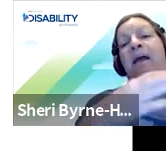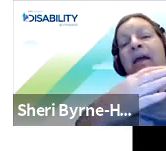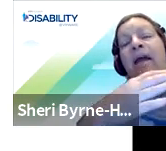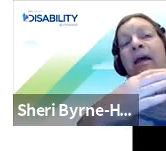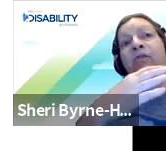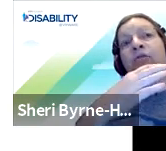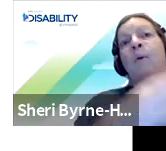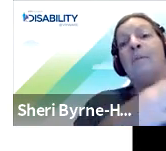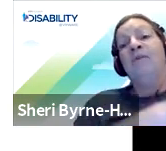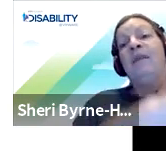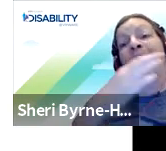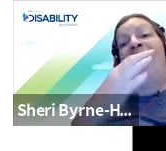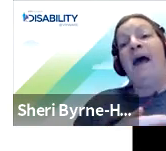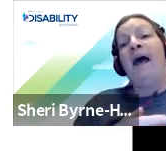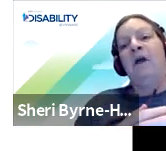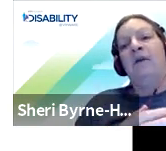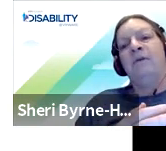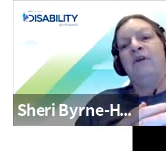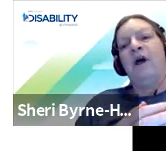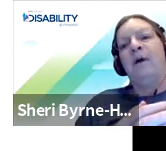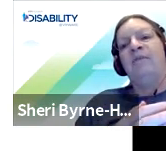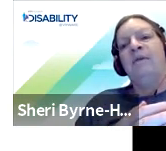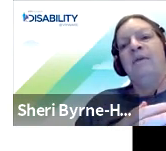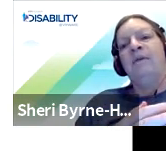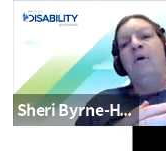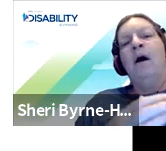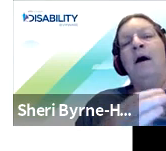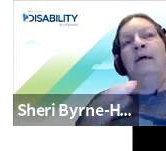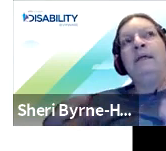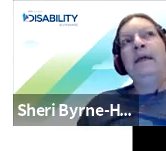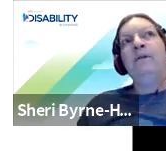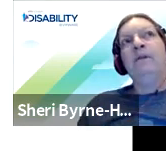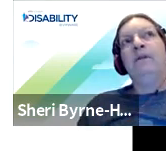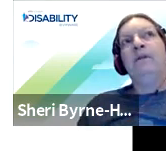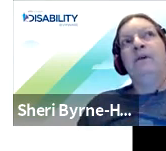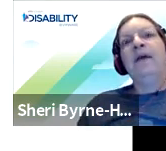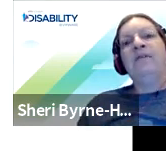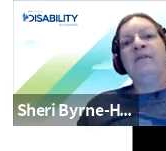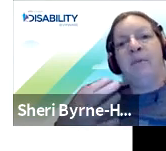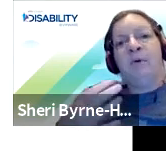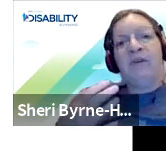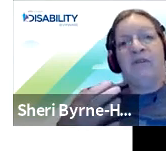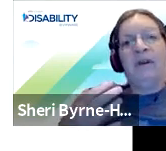51% of people with disabilities feared losing their jobs as the